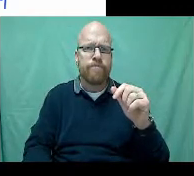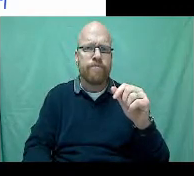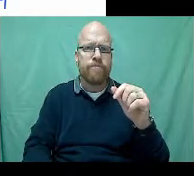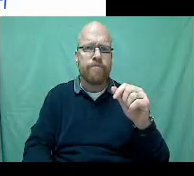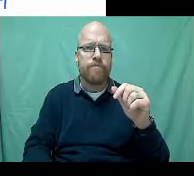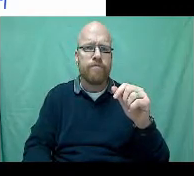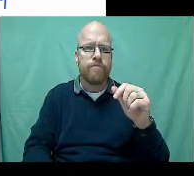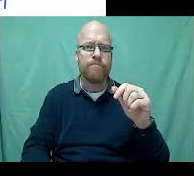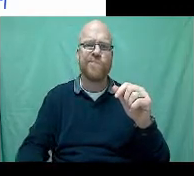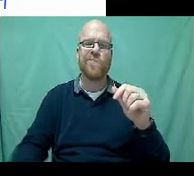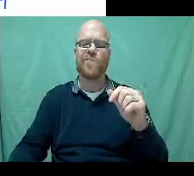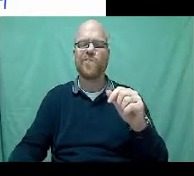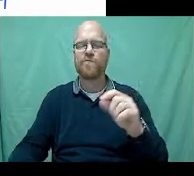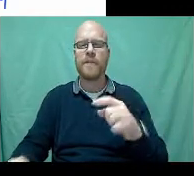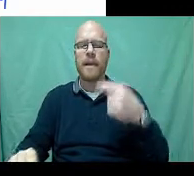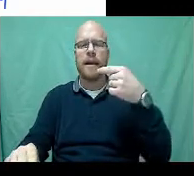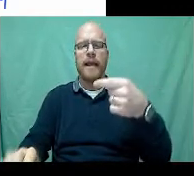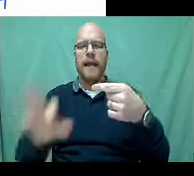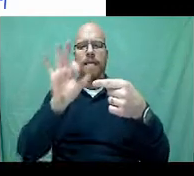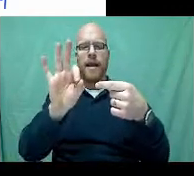Now we have a negative 9b plus 3.